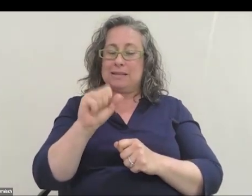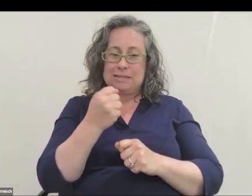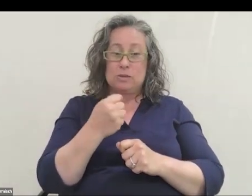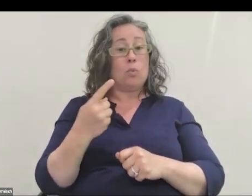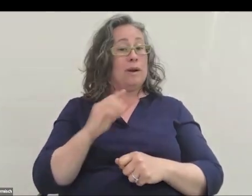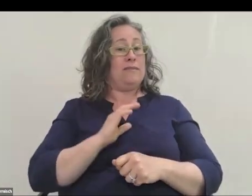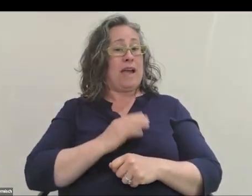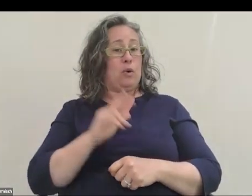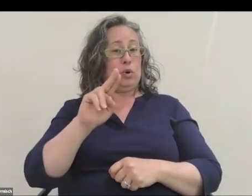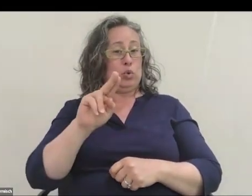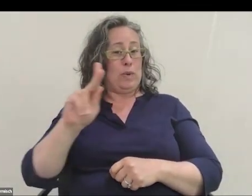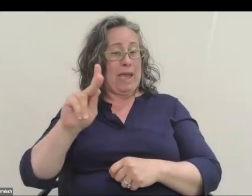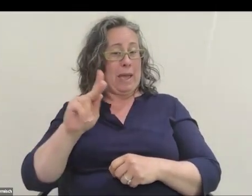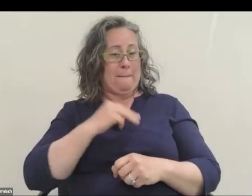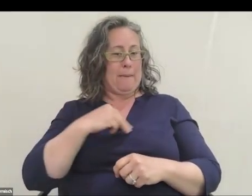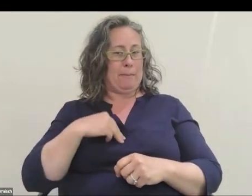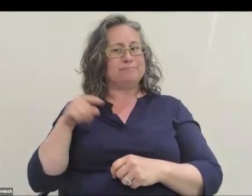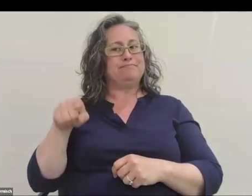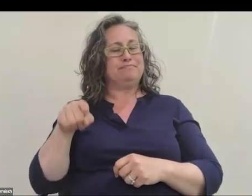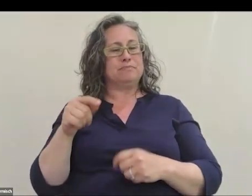One of our UK members is, at this moment,